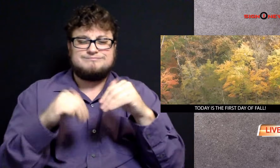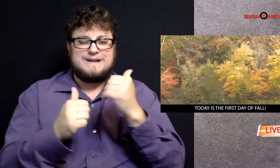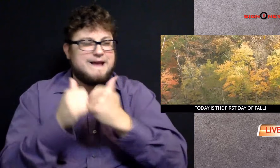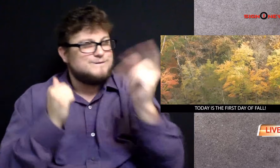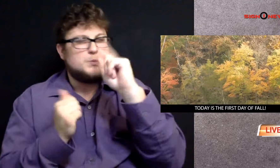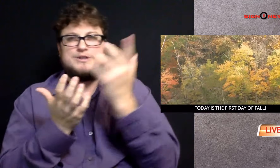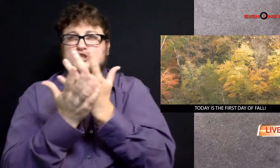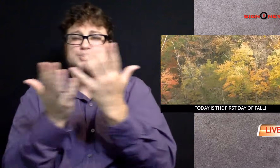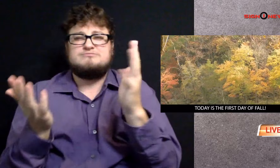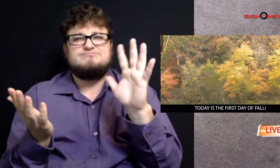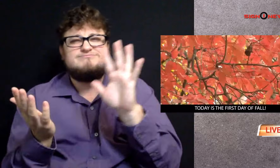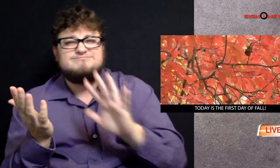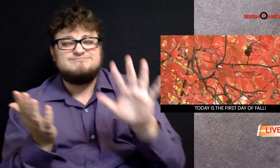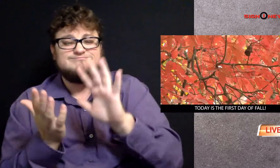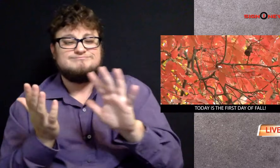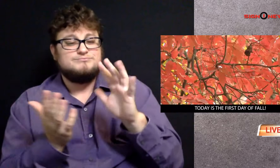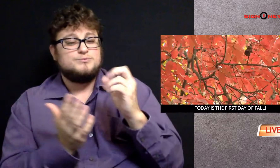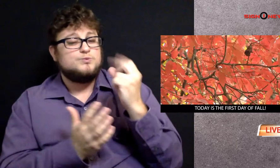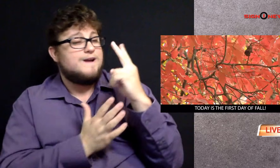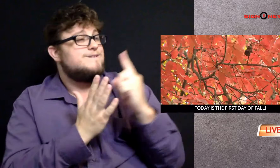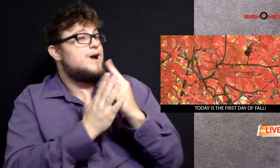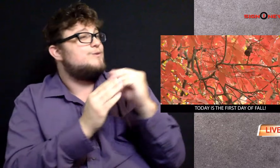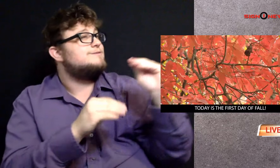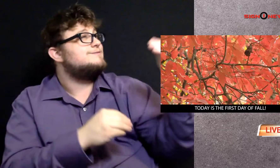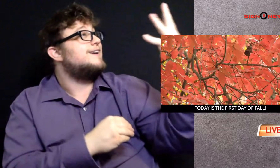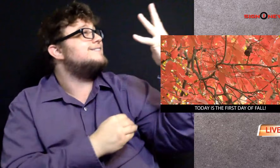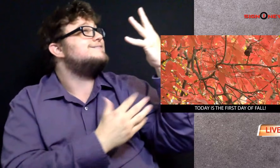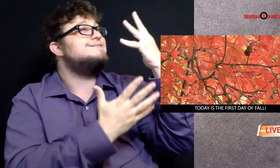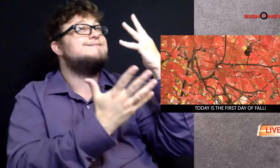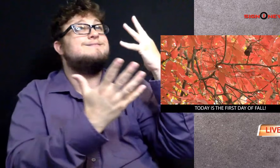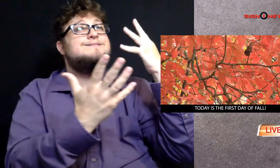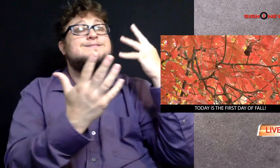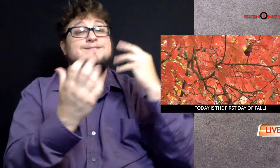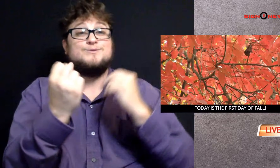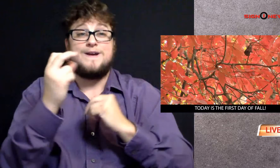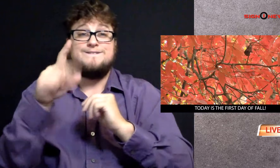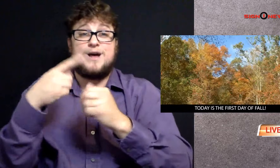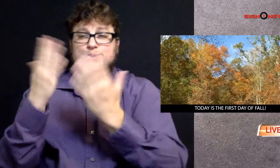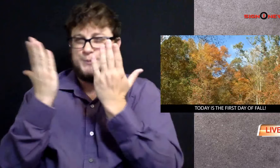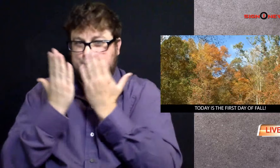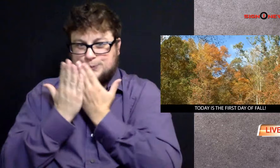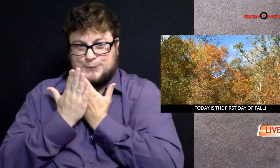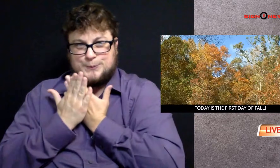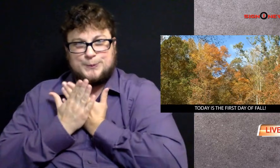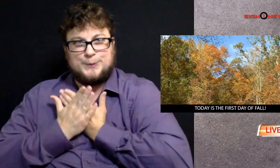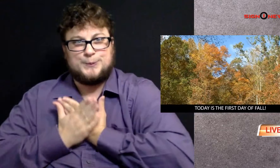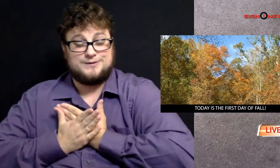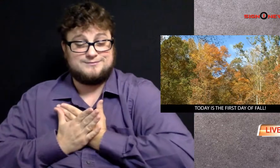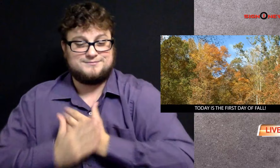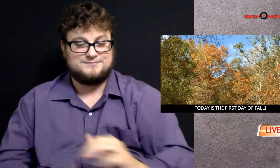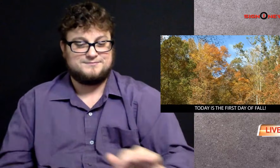is the fall equinox that's a day when every place on earth that's a day when every place on earth gets roughly 12 hours of sunlight and 12